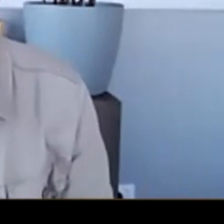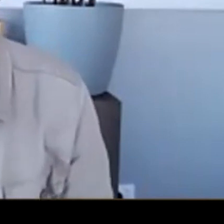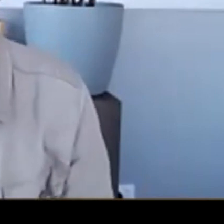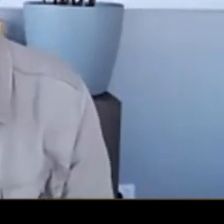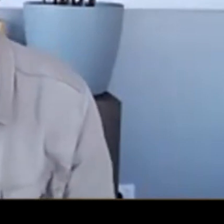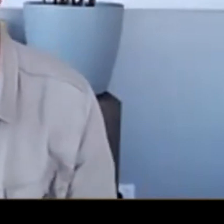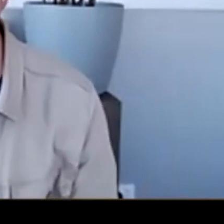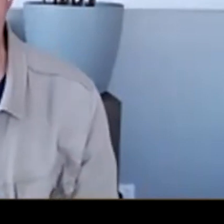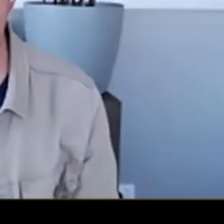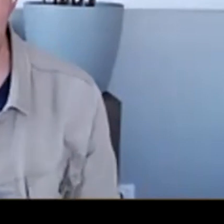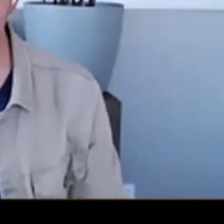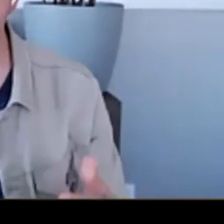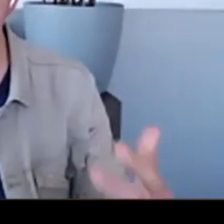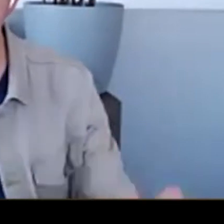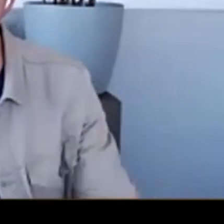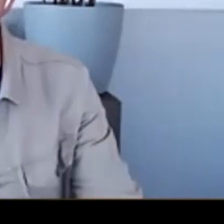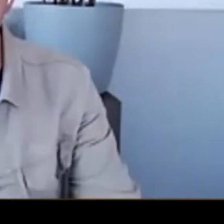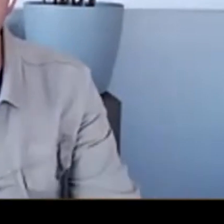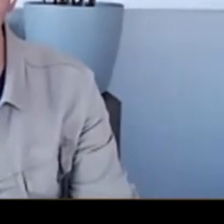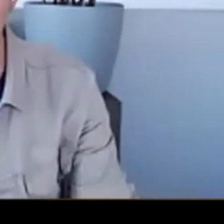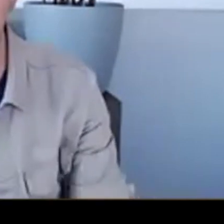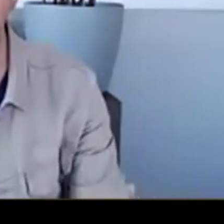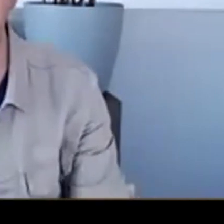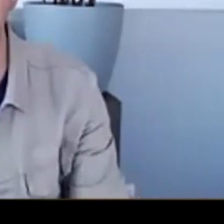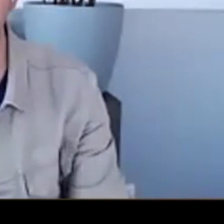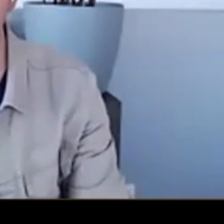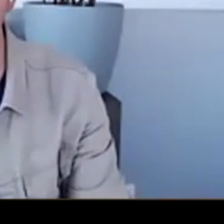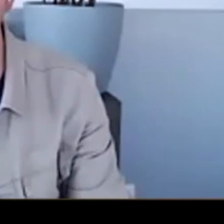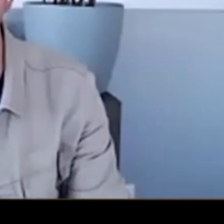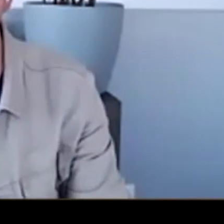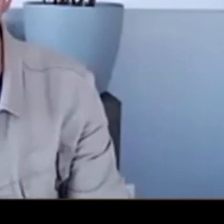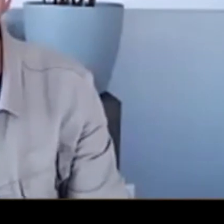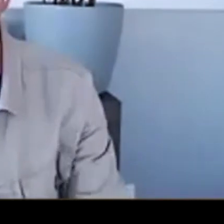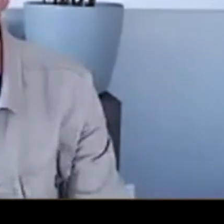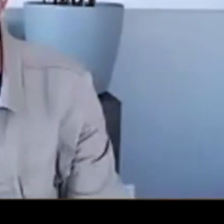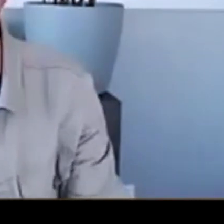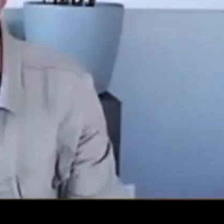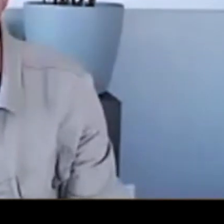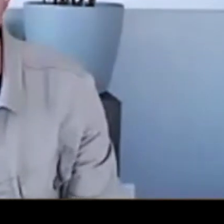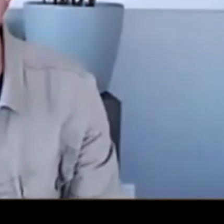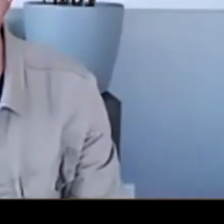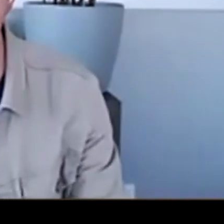Bottom Line and we know that there's significant opportunity to leverage tech innovation to